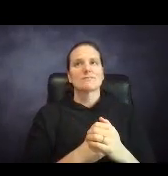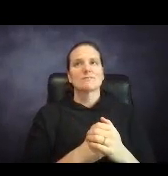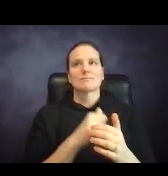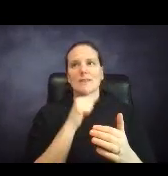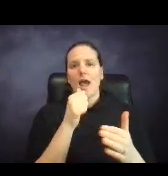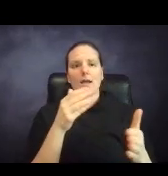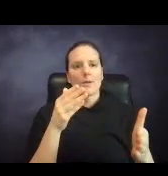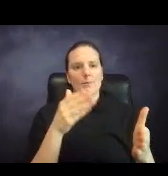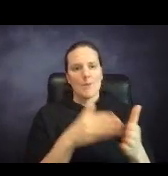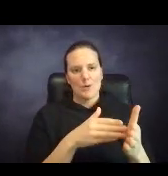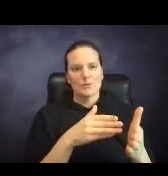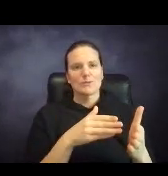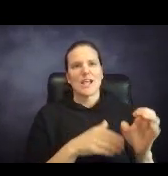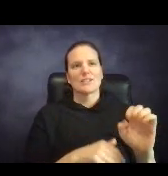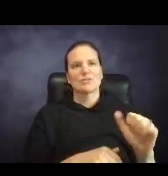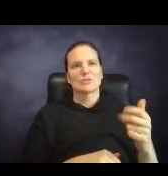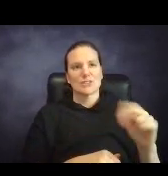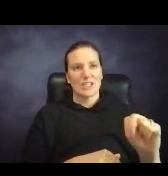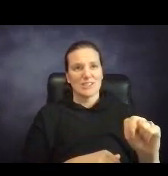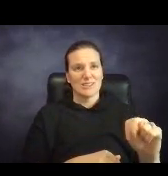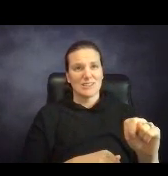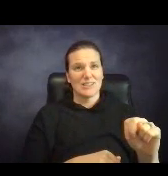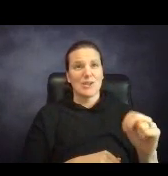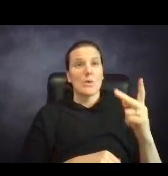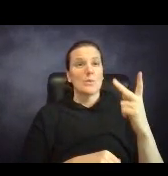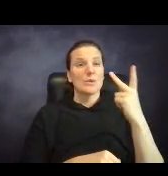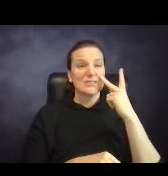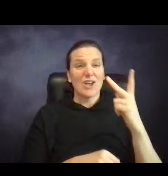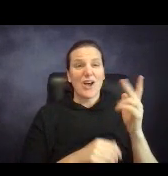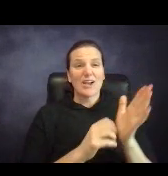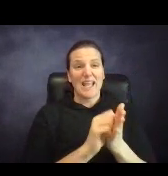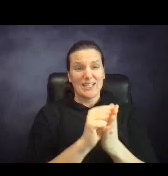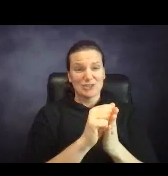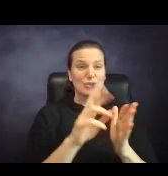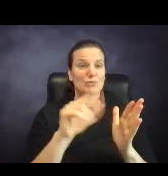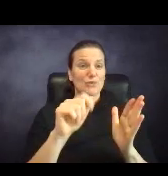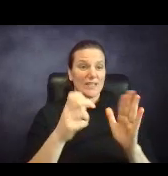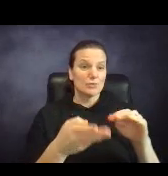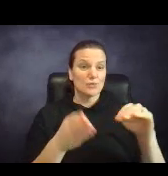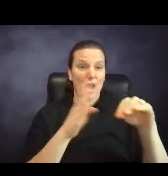and we saw endometrial cancer rates rise. And we'll talk about why that was in the seventies,